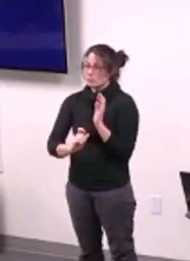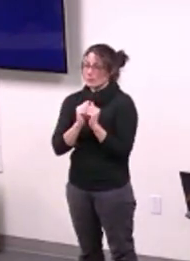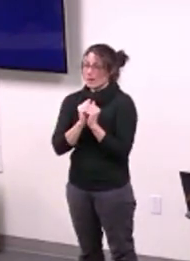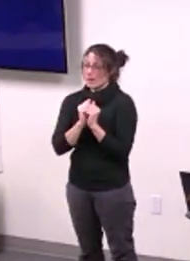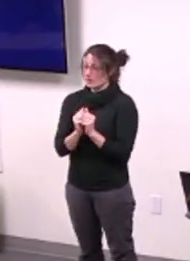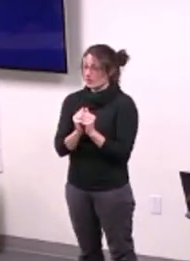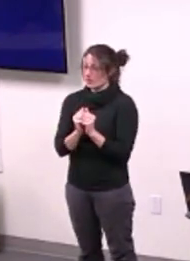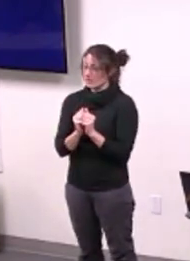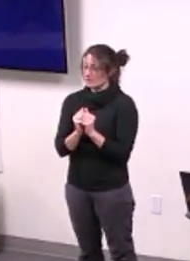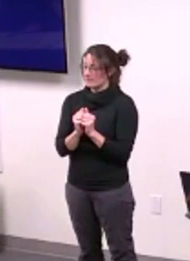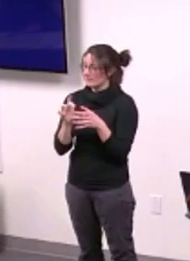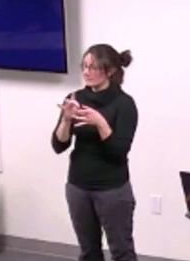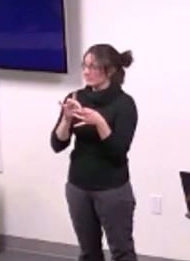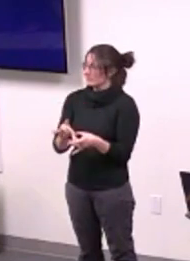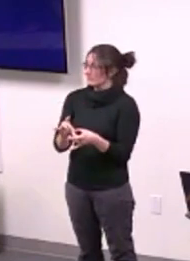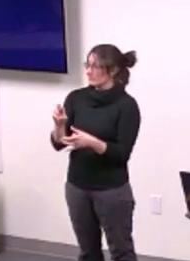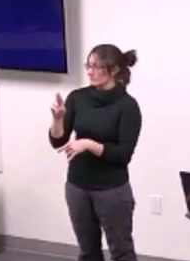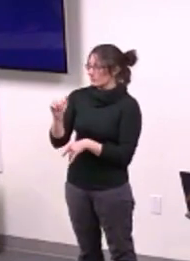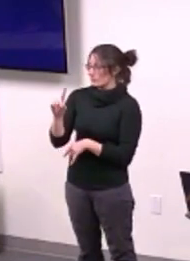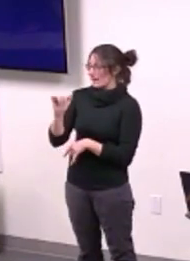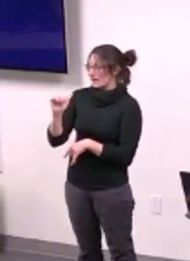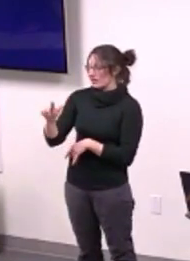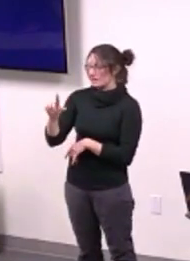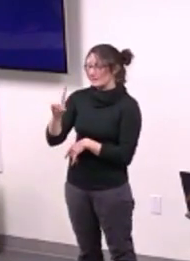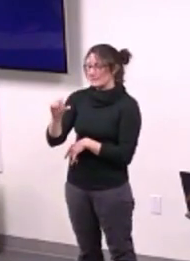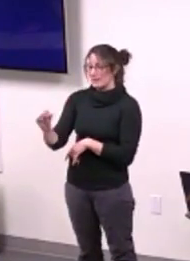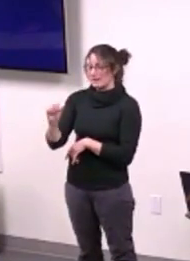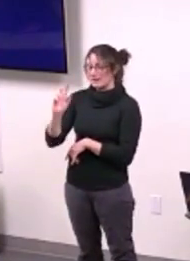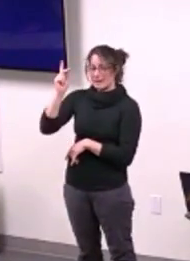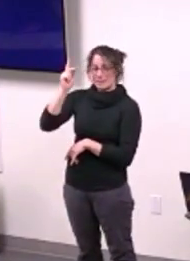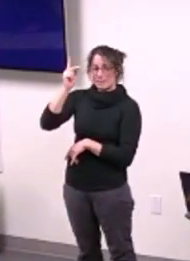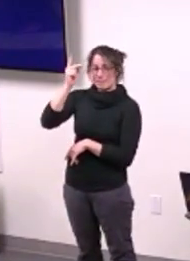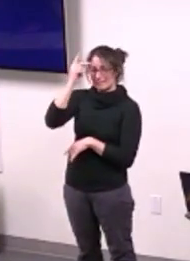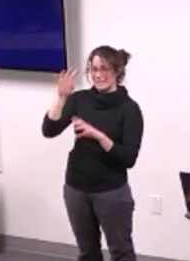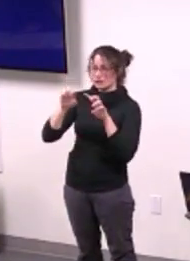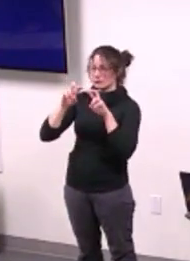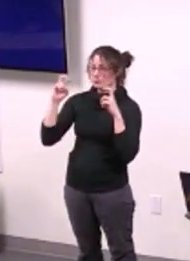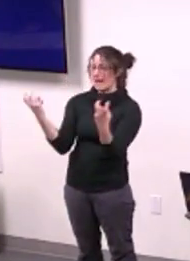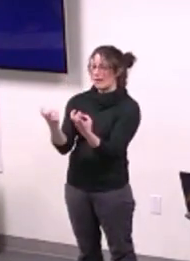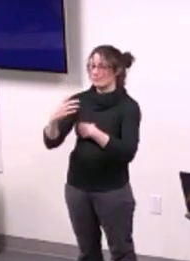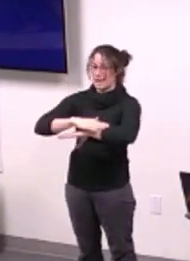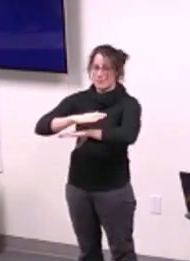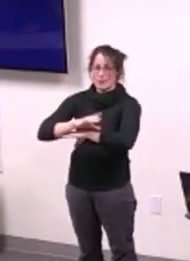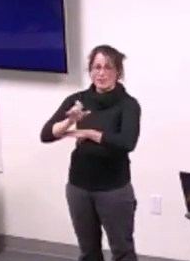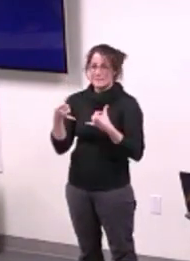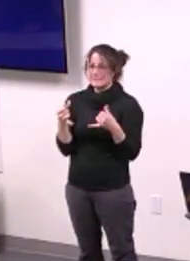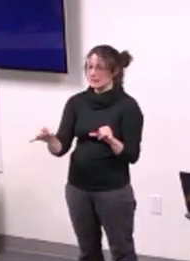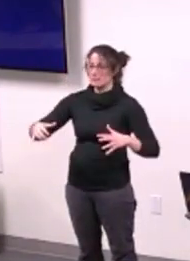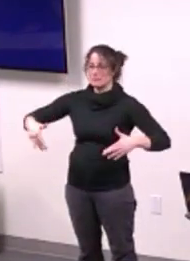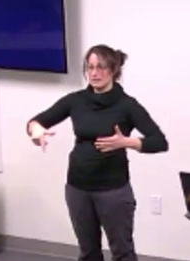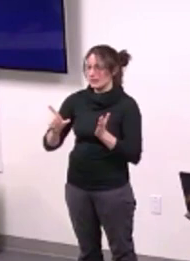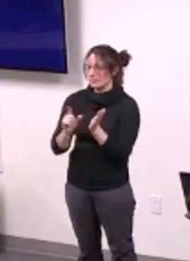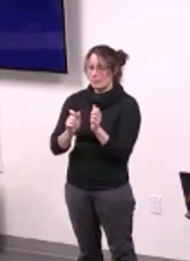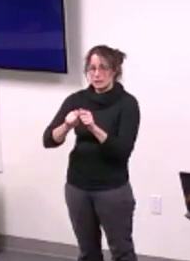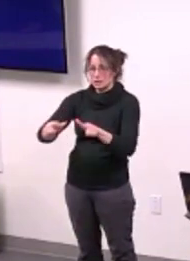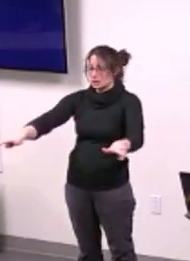in a radical disability politics round table that still hasn't come out. We wrote it like two years ago.